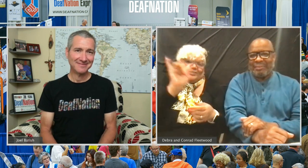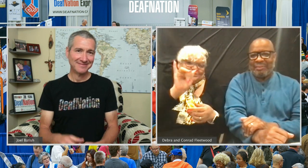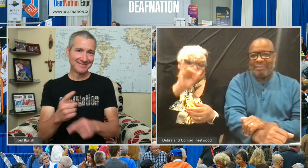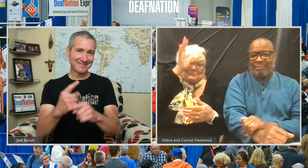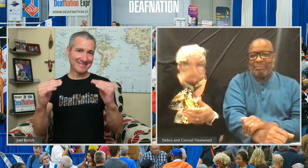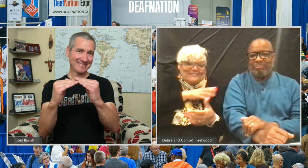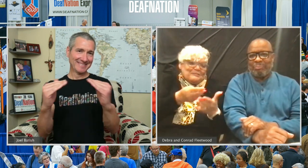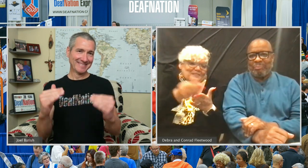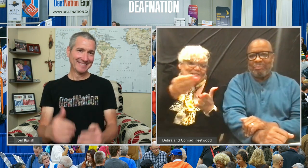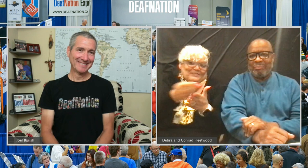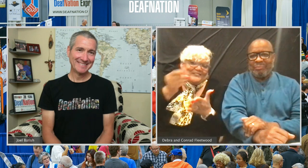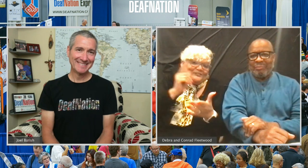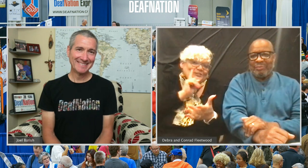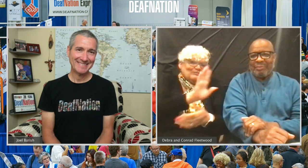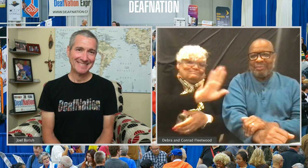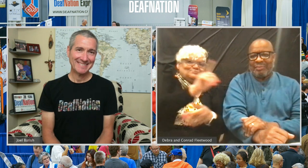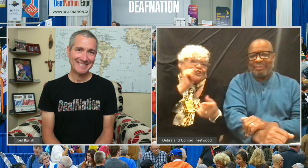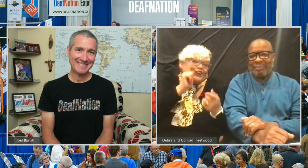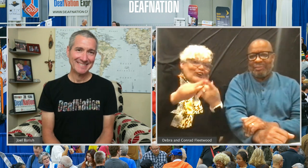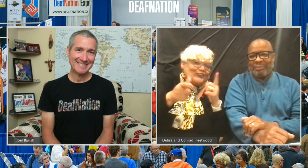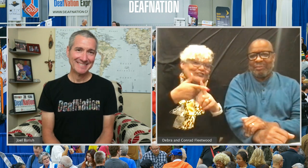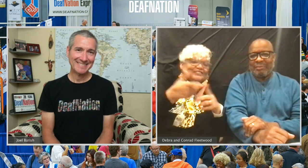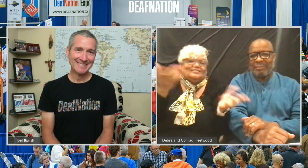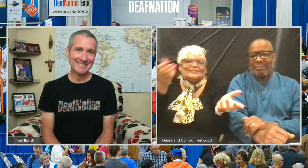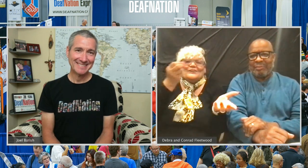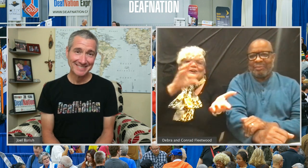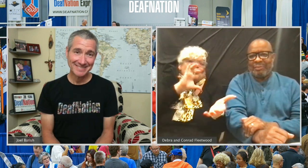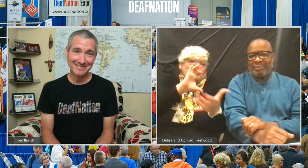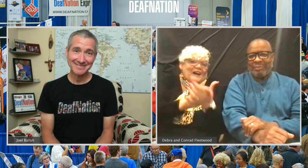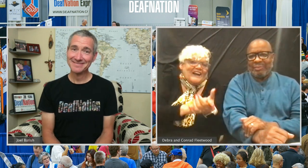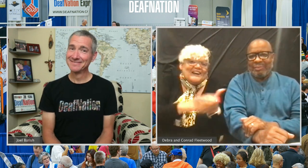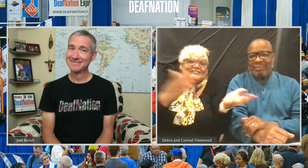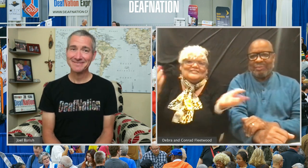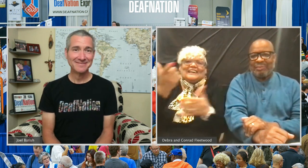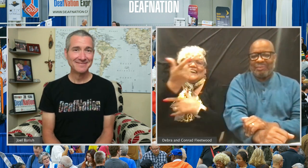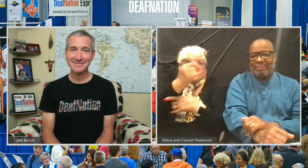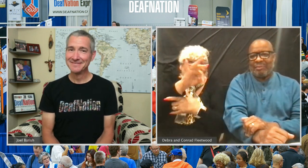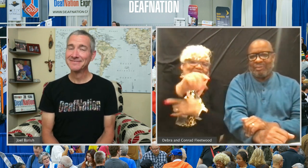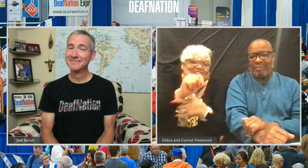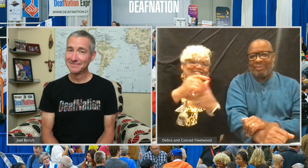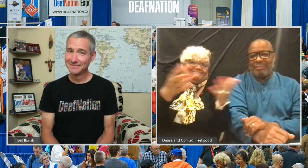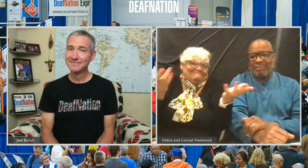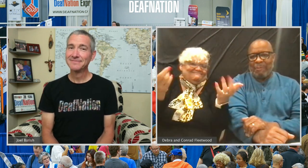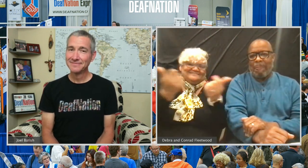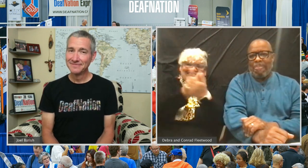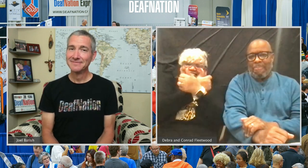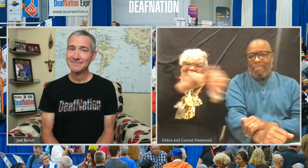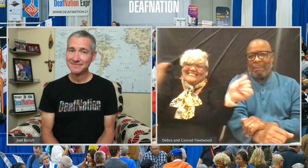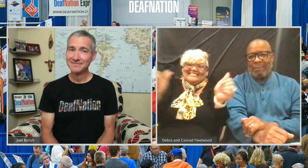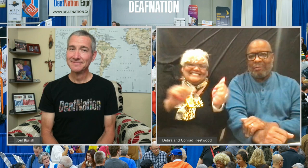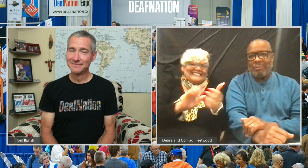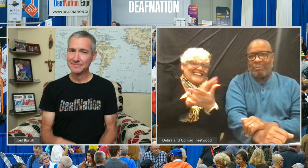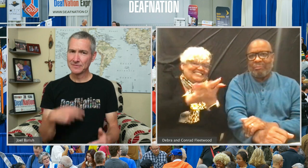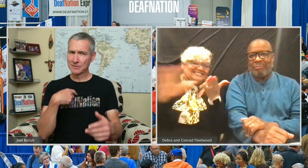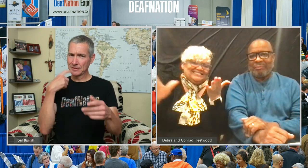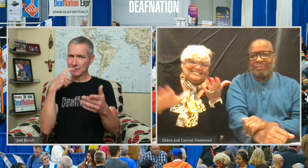Right, being fair. And also, men buy things for their girlfriend or wife, gifts. Anything, it’s nice.